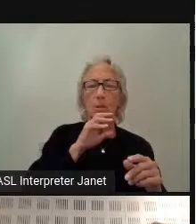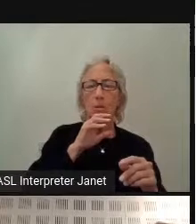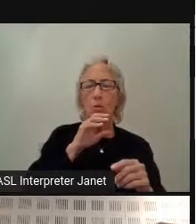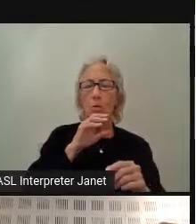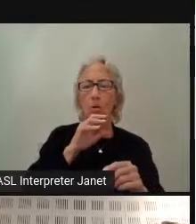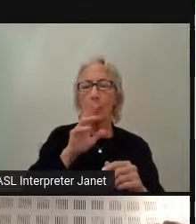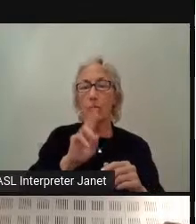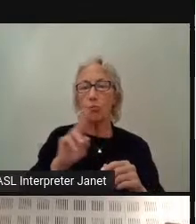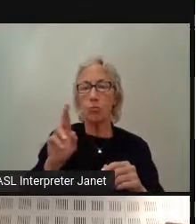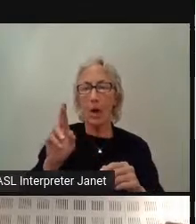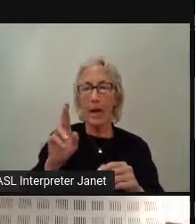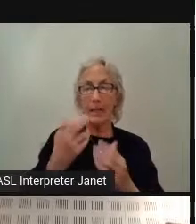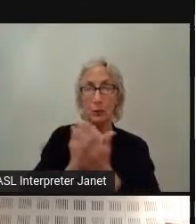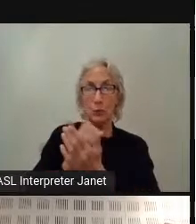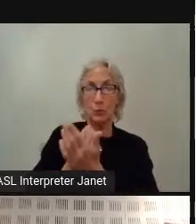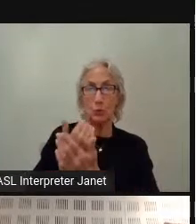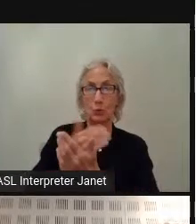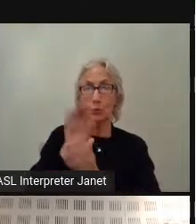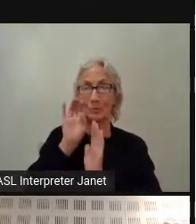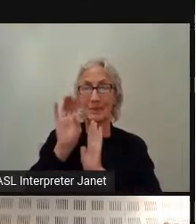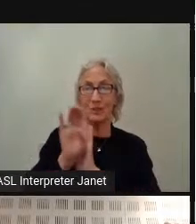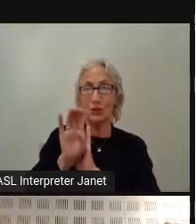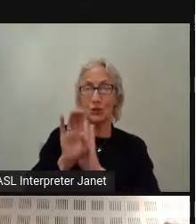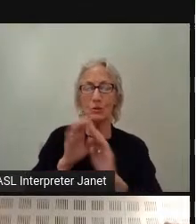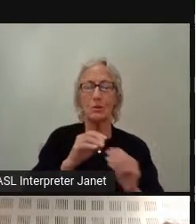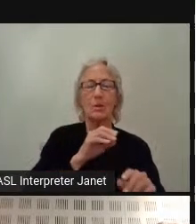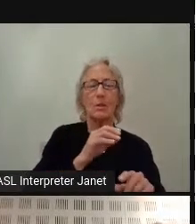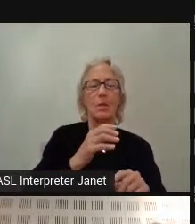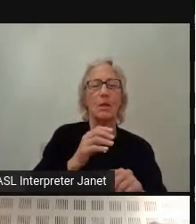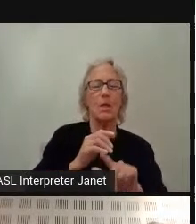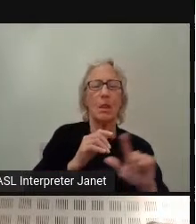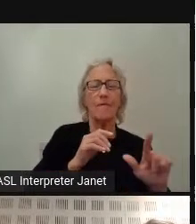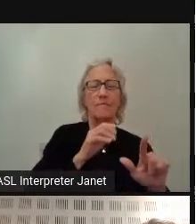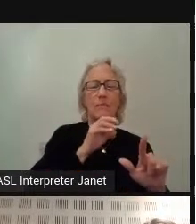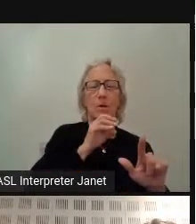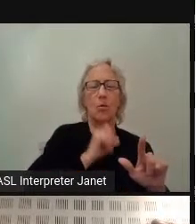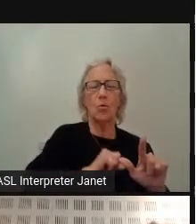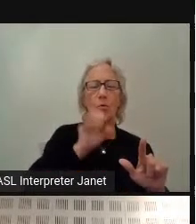project in on this slide I showed you two pictures and on the left we have the old IBM OS webpage on the right we have